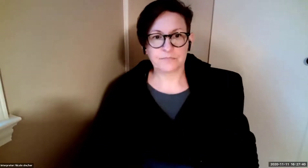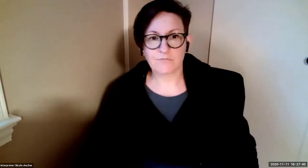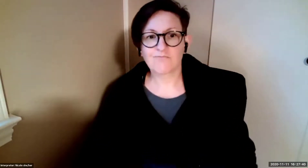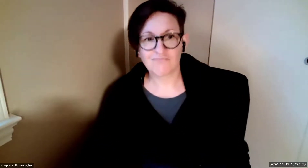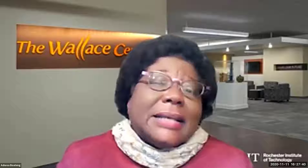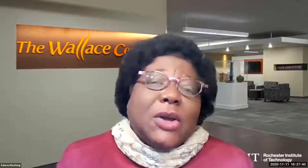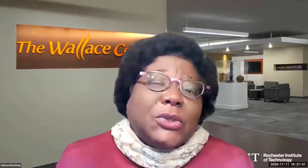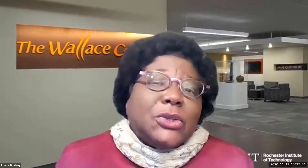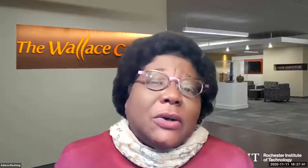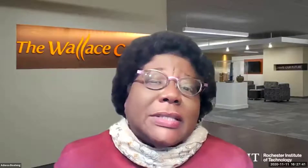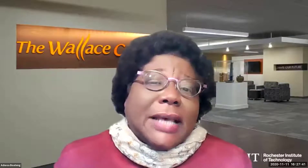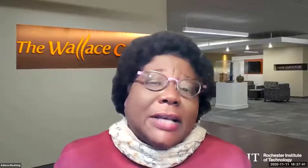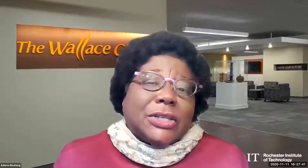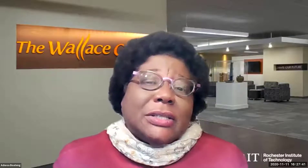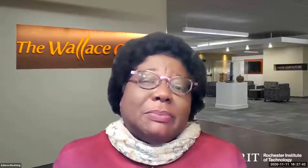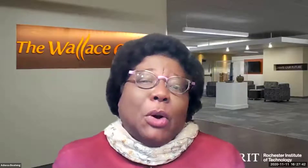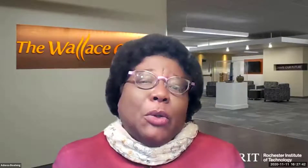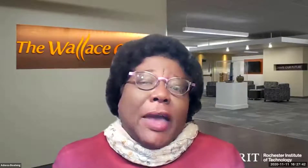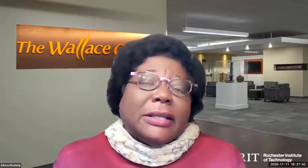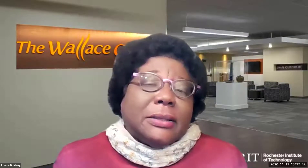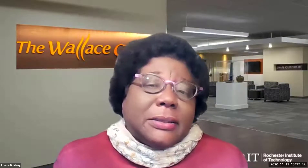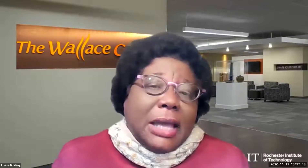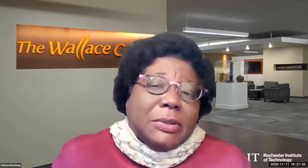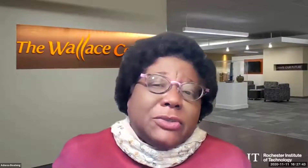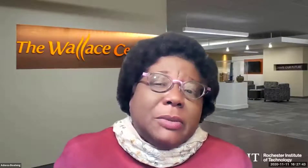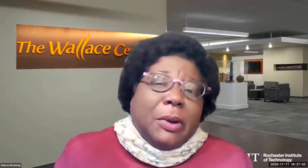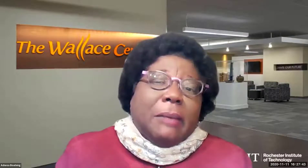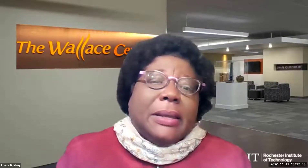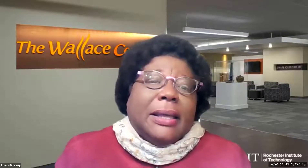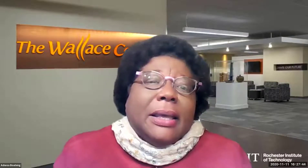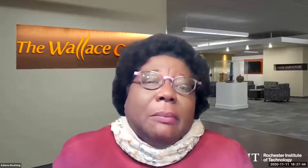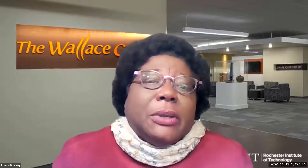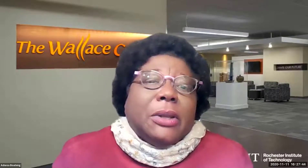Adwoa Boateng: Yes, and go to those sessions, both at chemistry department, but also the the speak guests guest speaker